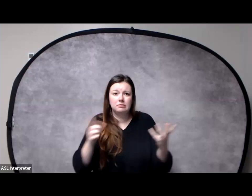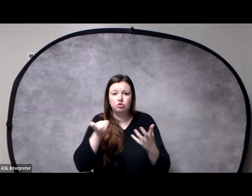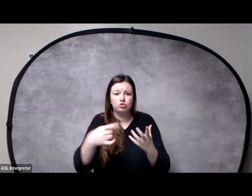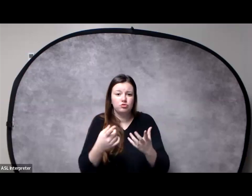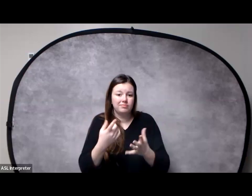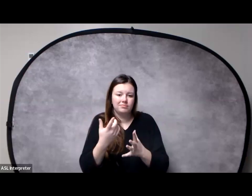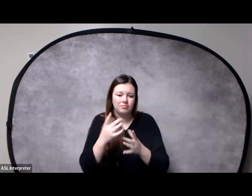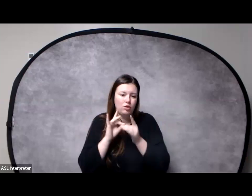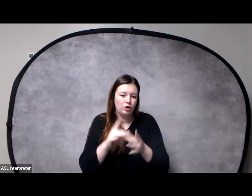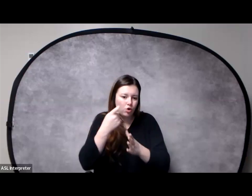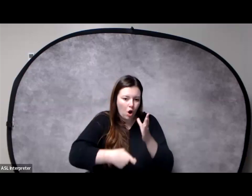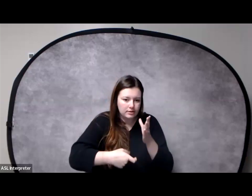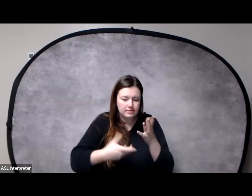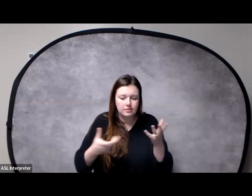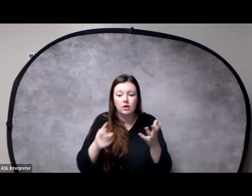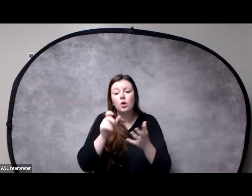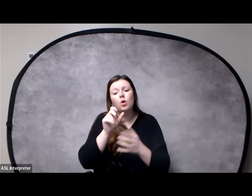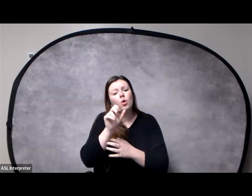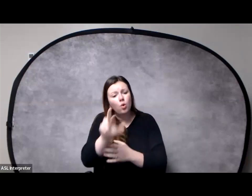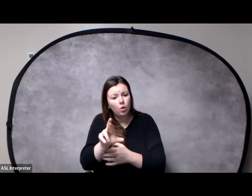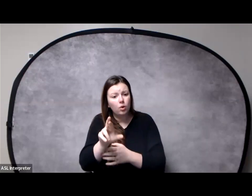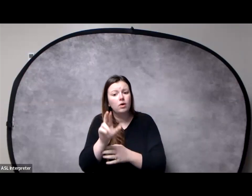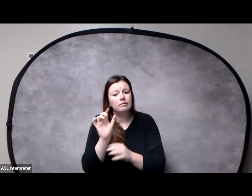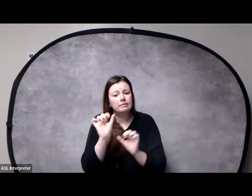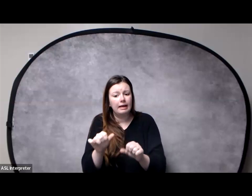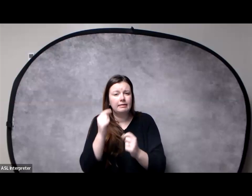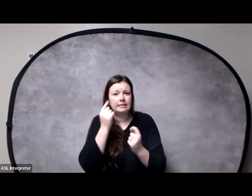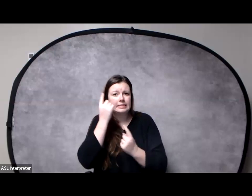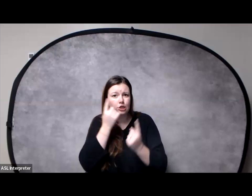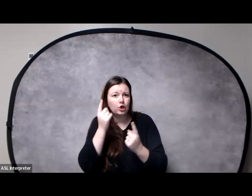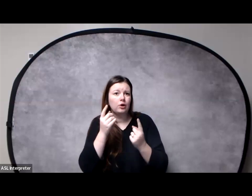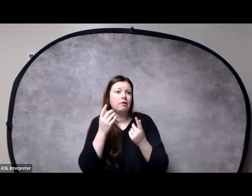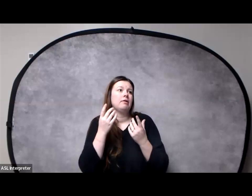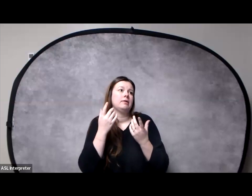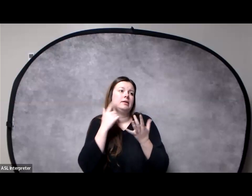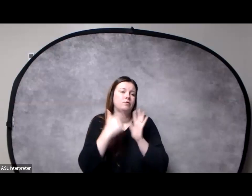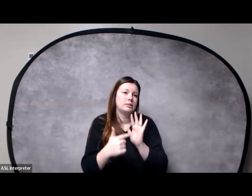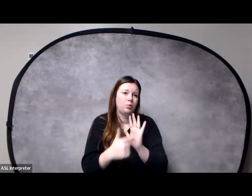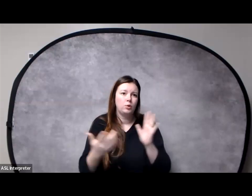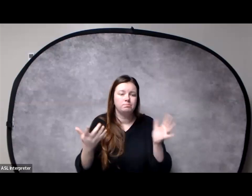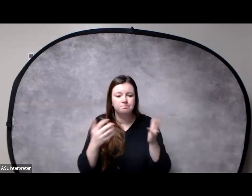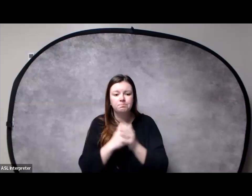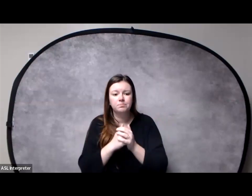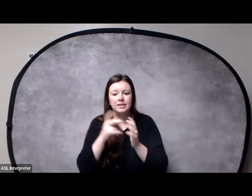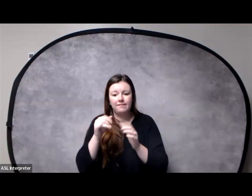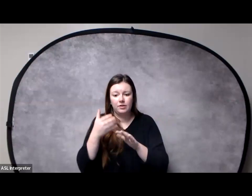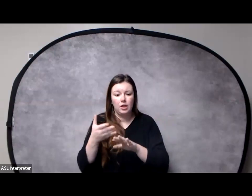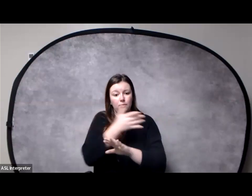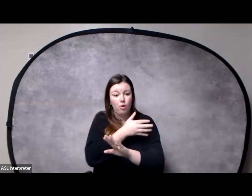But it can also be a consideration in things like whether a prior authorization will be required.